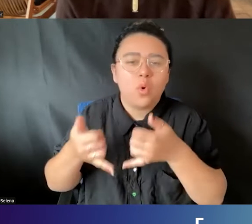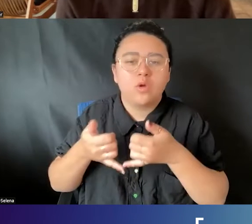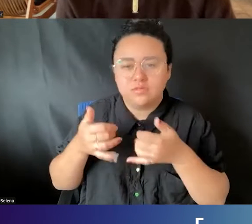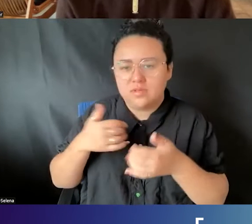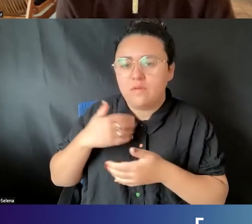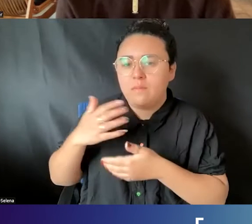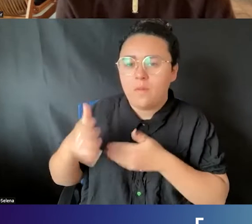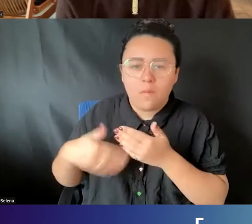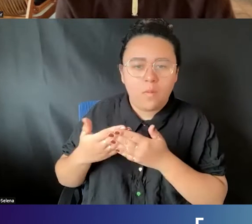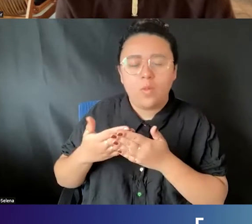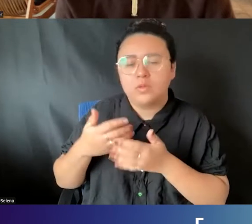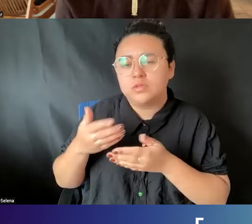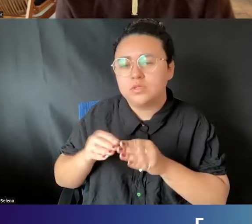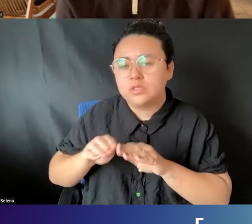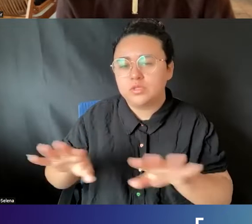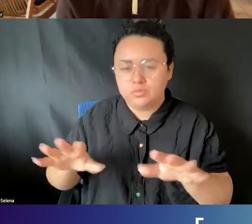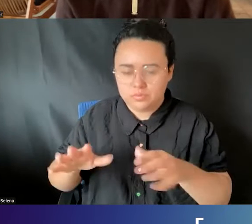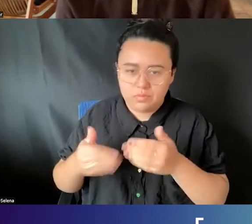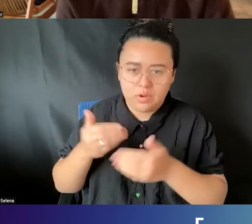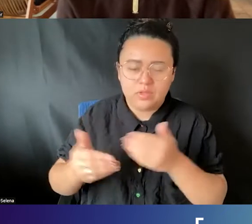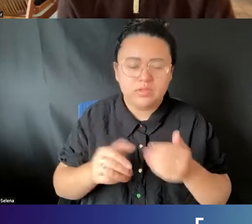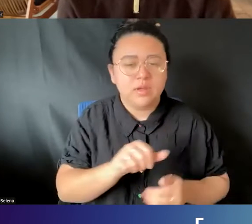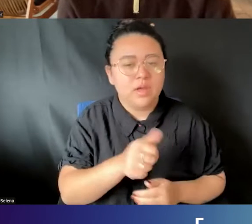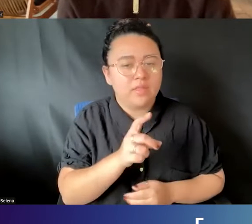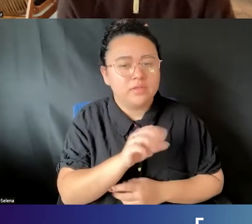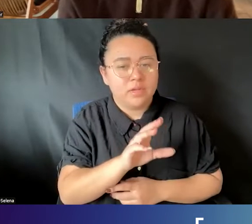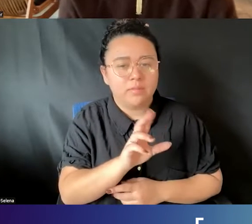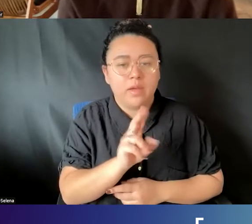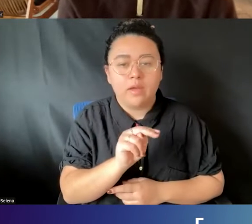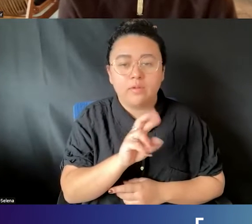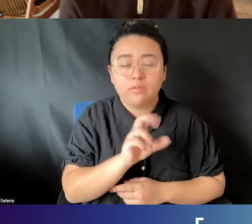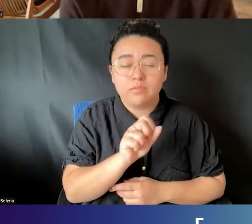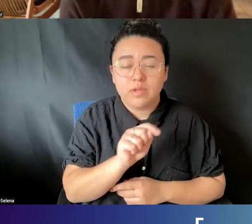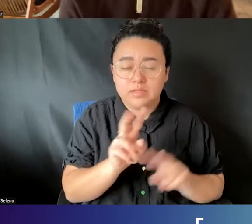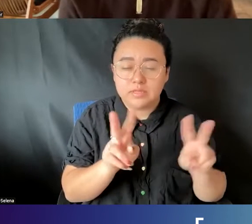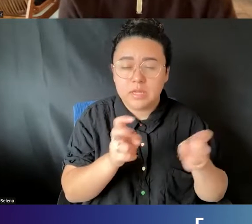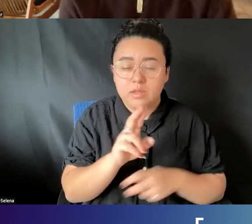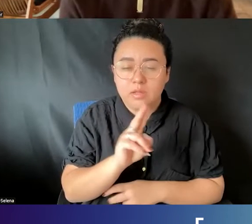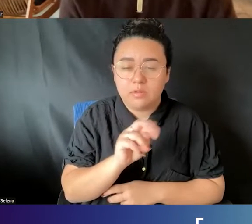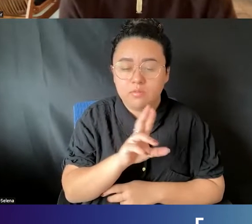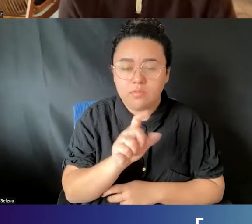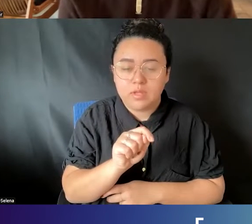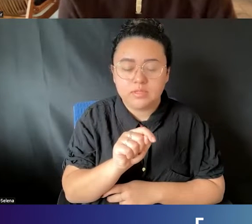the documentary unrest by Jen Bray which there's lots to say about that that that the no longer